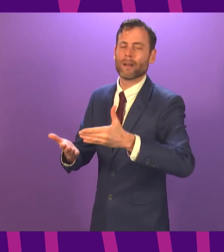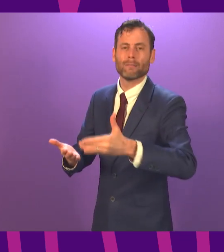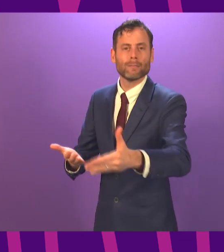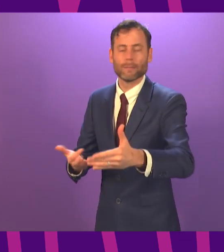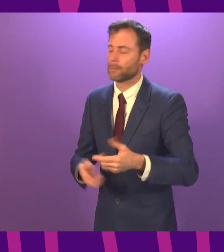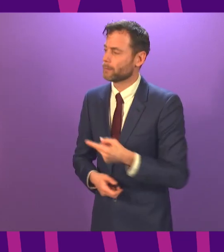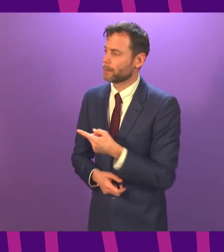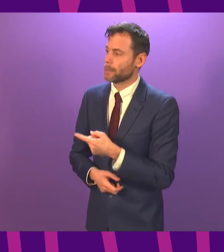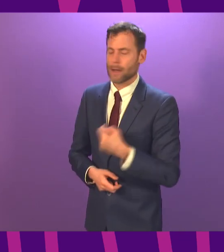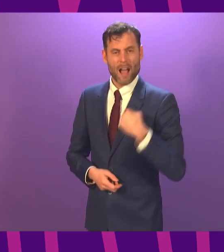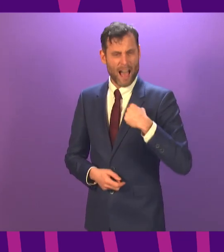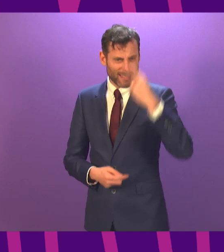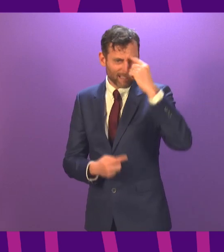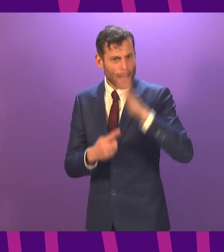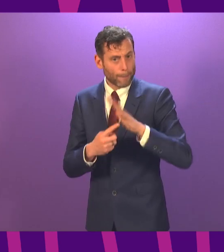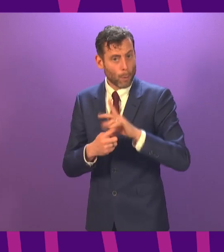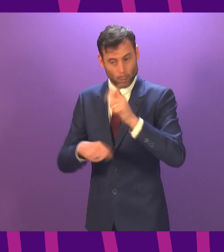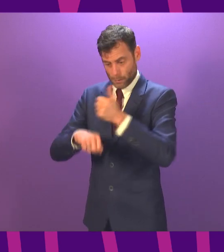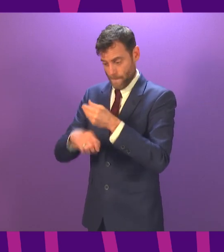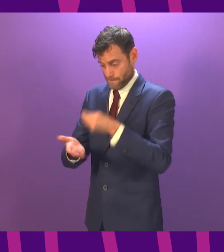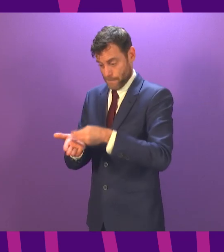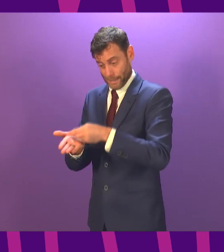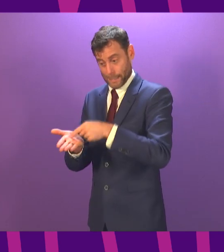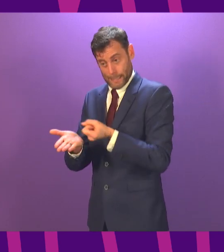to get the money out as quickly as possible—we are seeking to do that, and we will continue